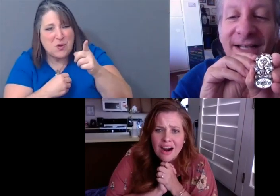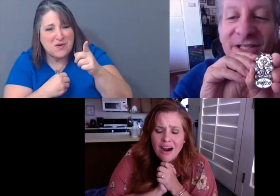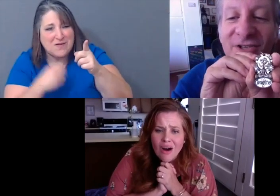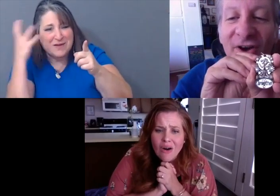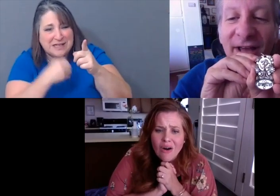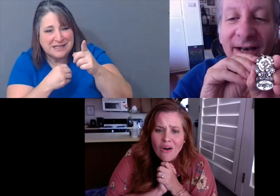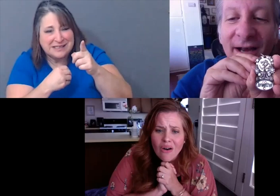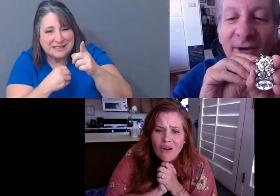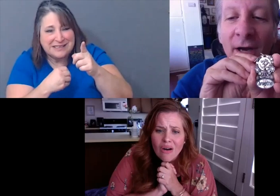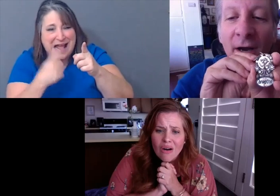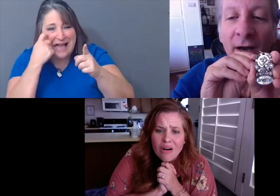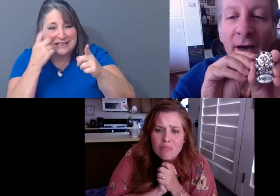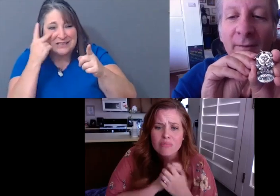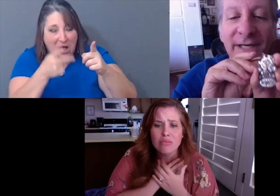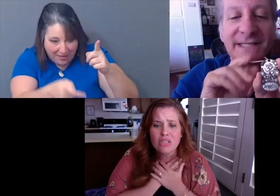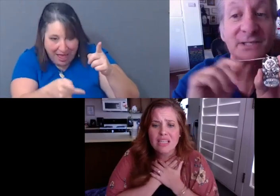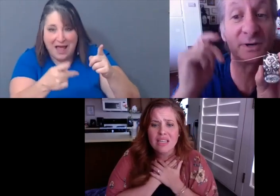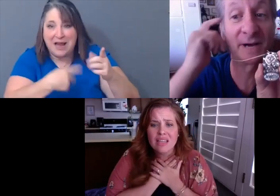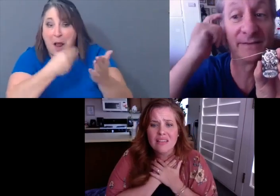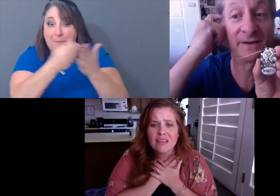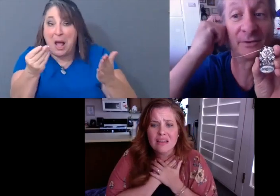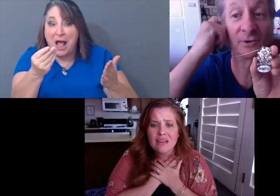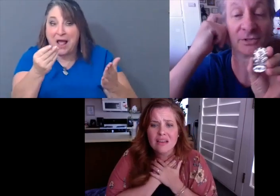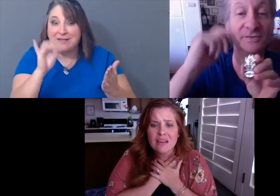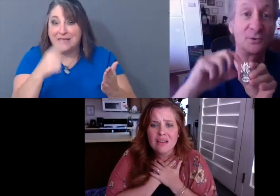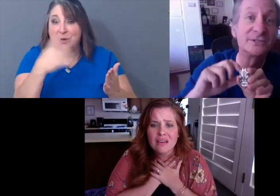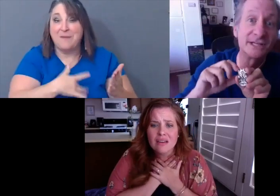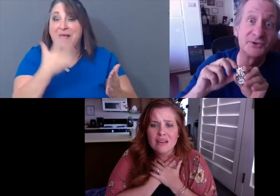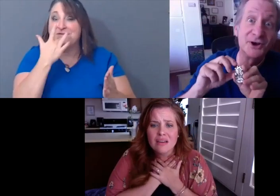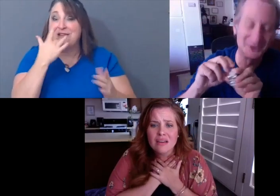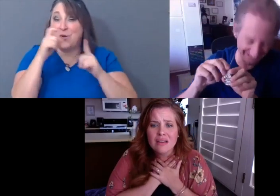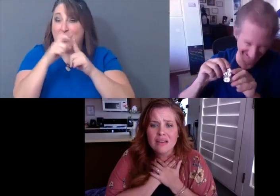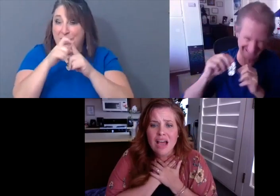I just saw that, and I went, ah, because that's one of my favorite words, of course, as you know.